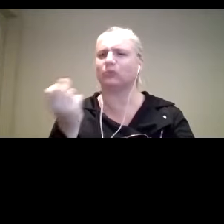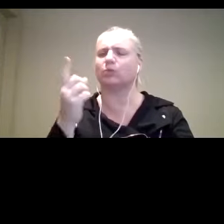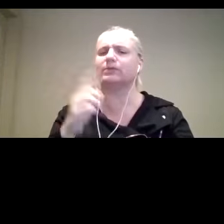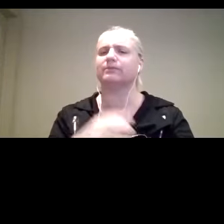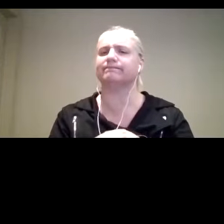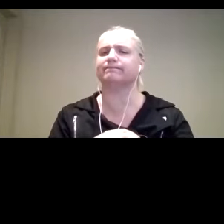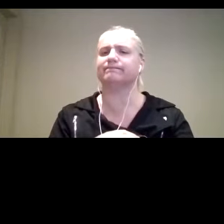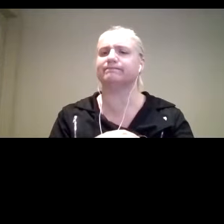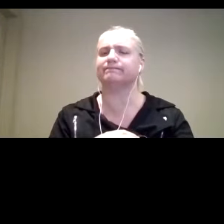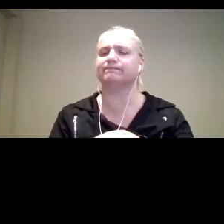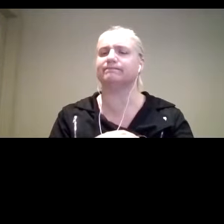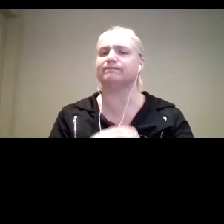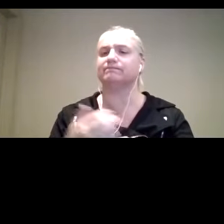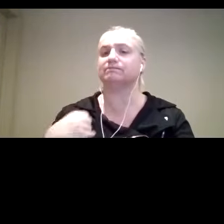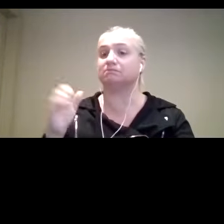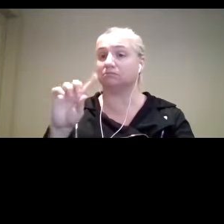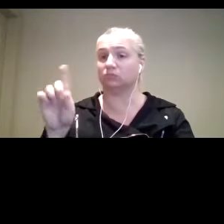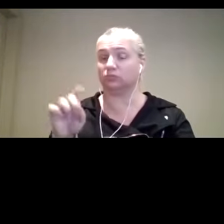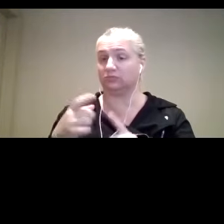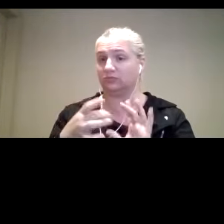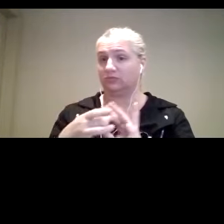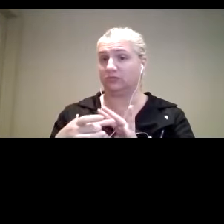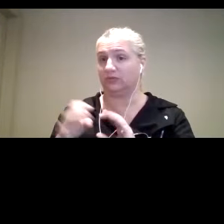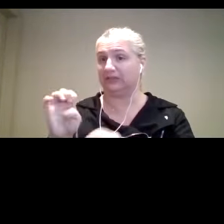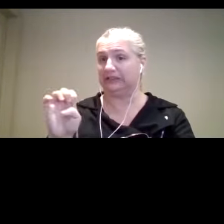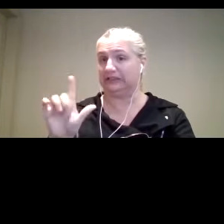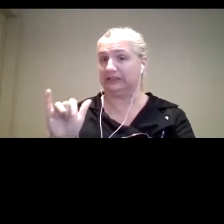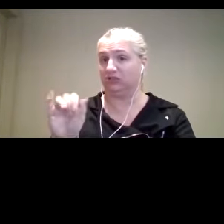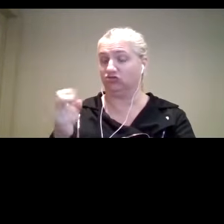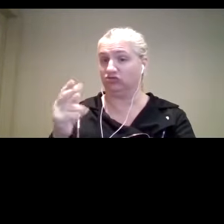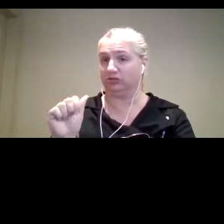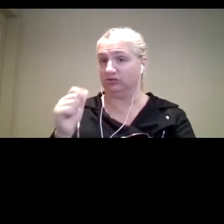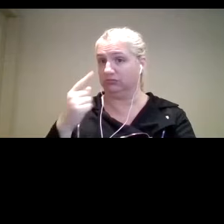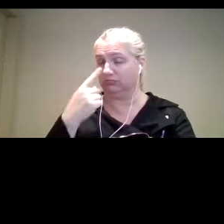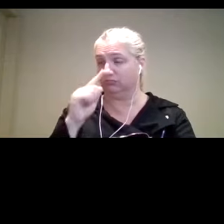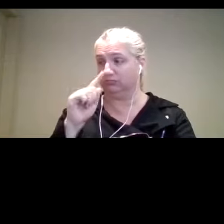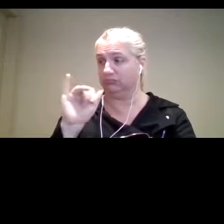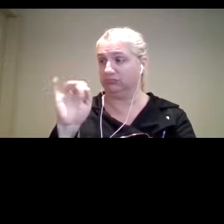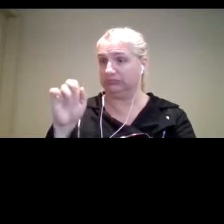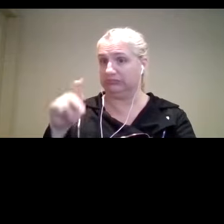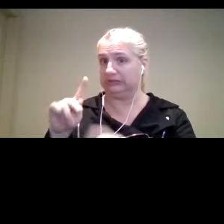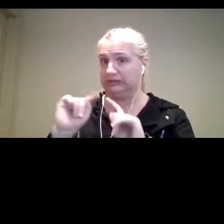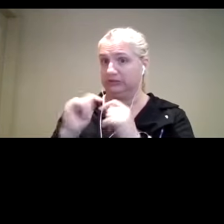You have a question from Alicia. Can the IEP team determine that a residential setting